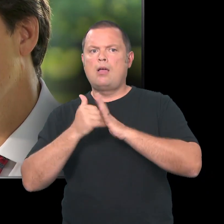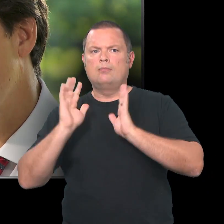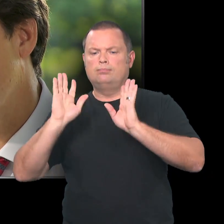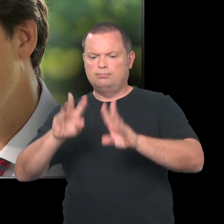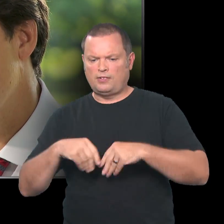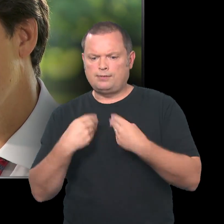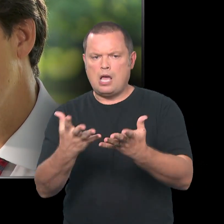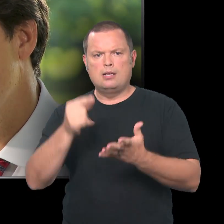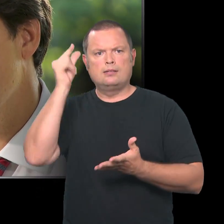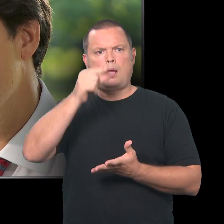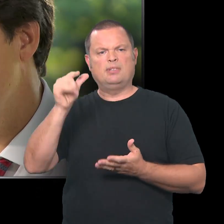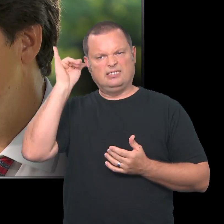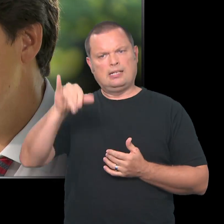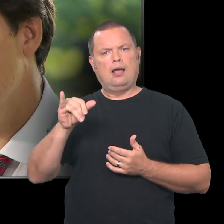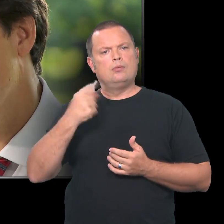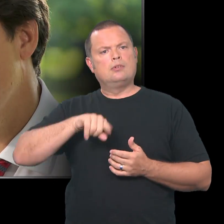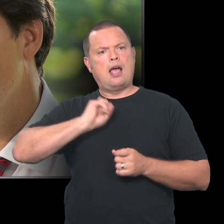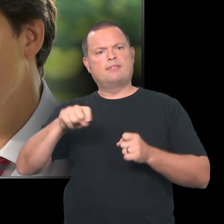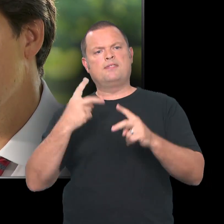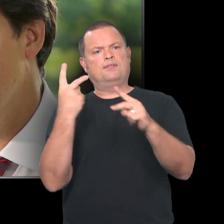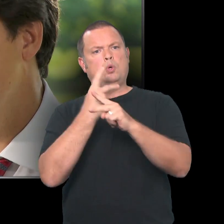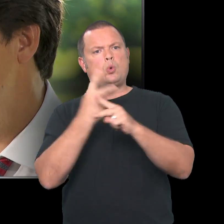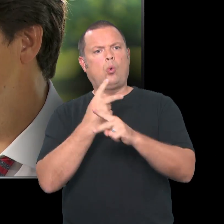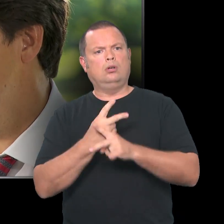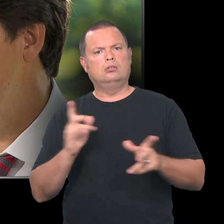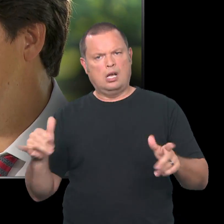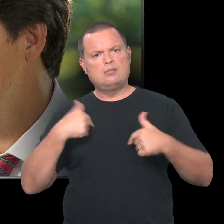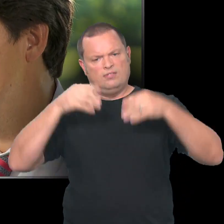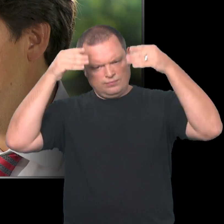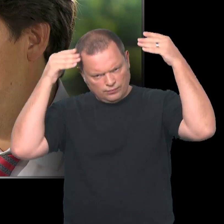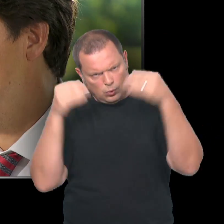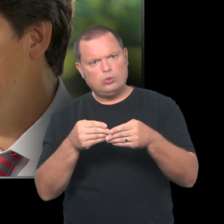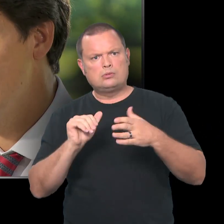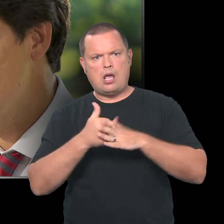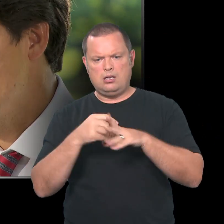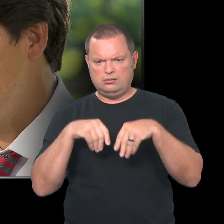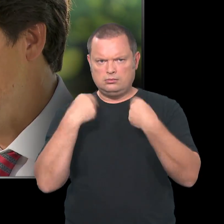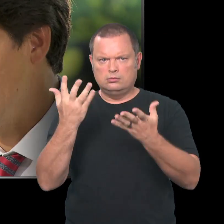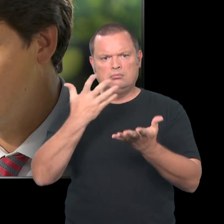how to provide the best possible government to Canadians, and that's what I am focused on.